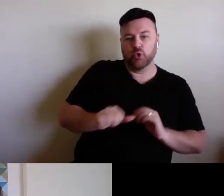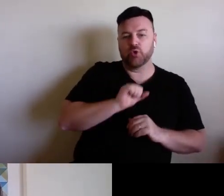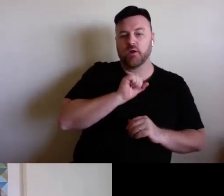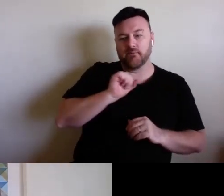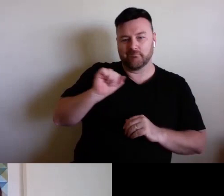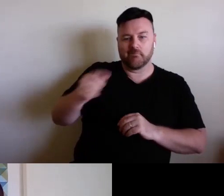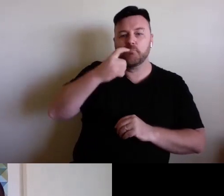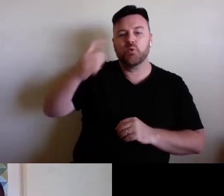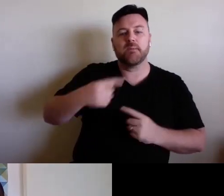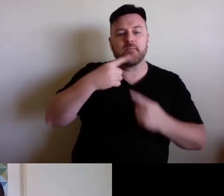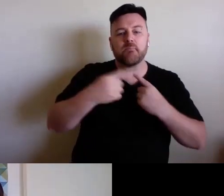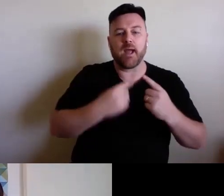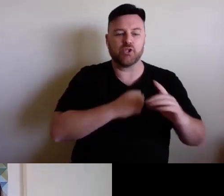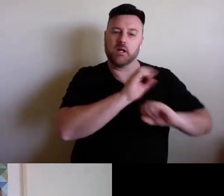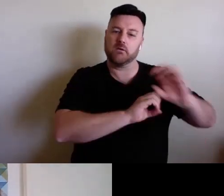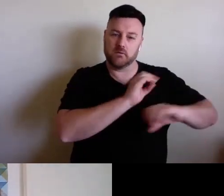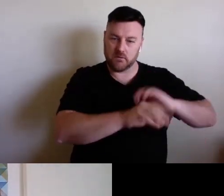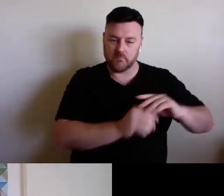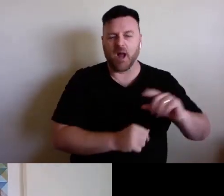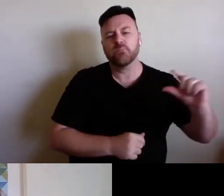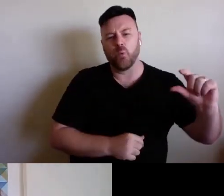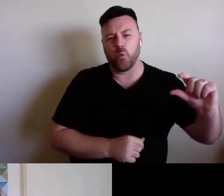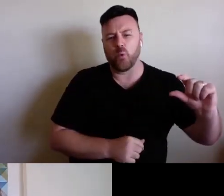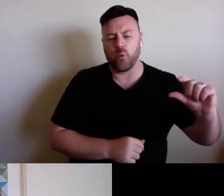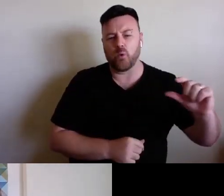particular kind of podcast, and then there's the Field Museum's own